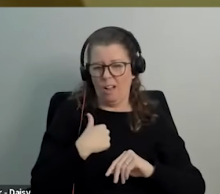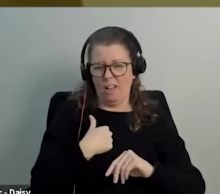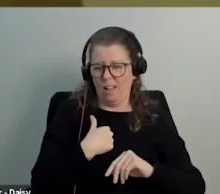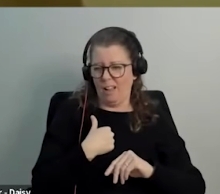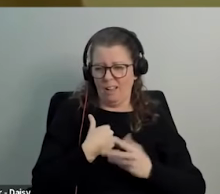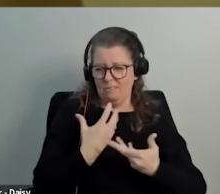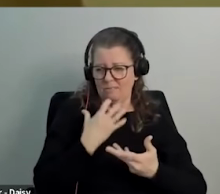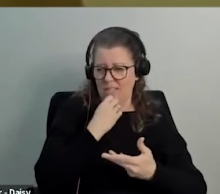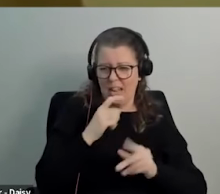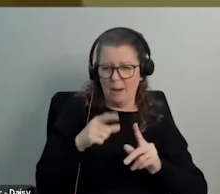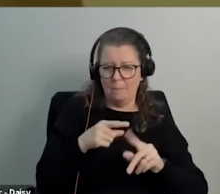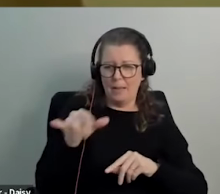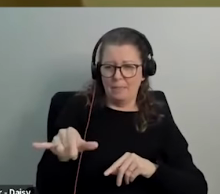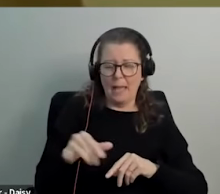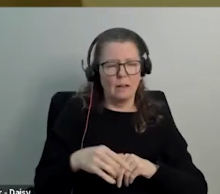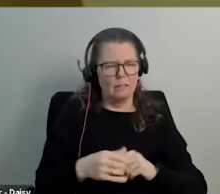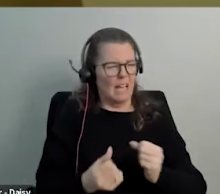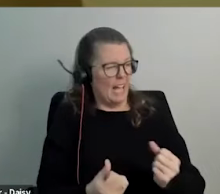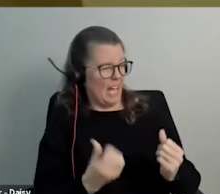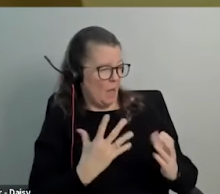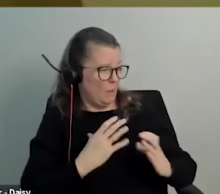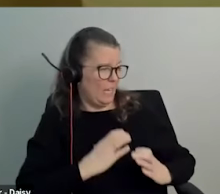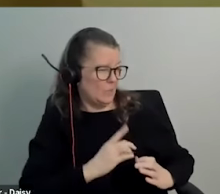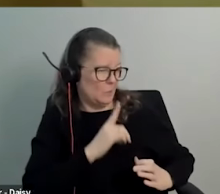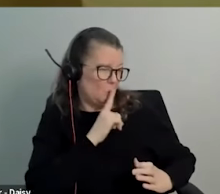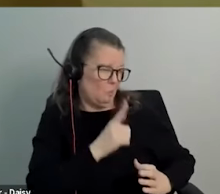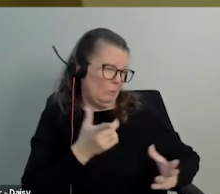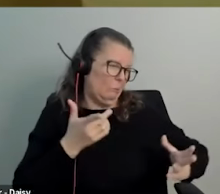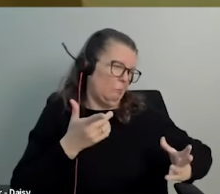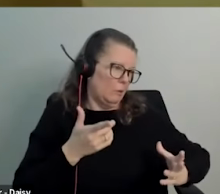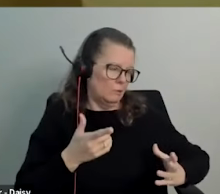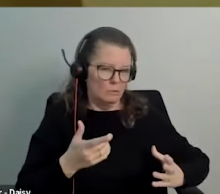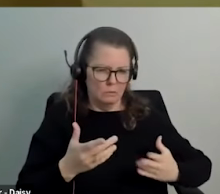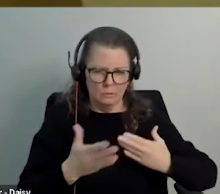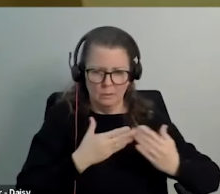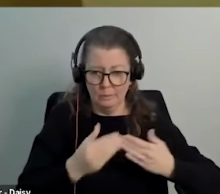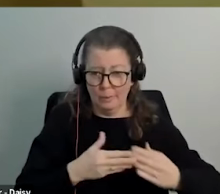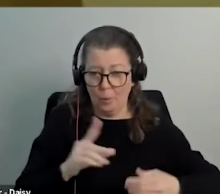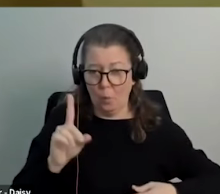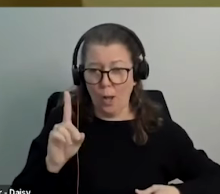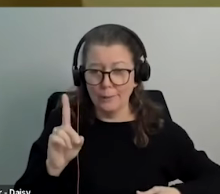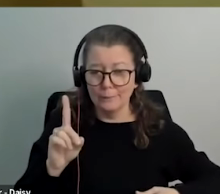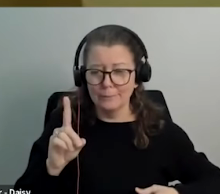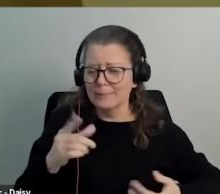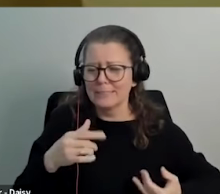Or how many customers is that really?" And I don't care if it's one customer, it's just the right thing to do.